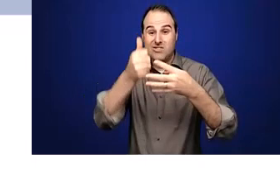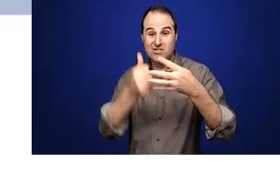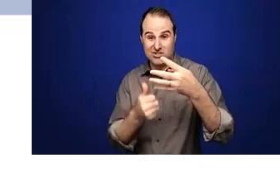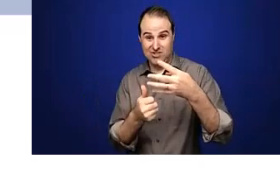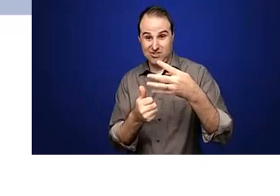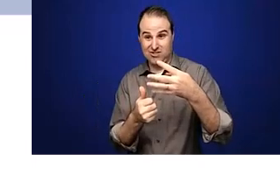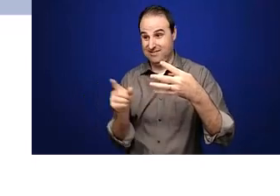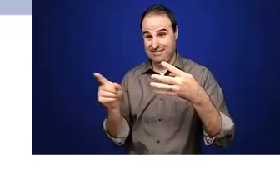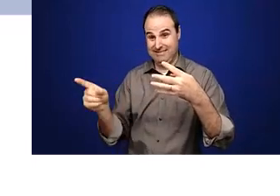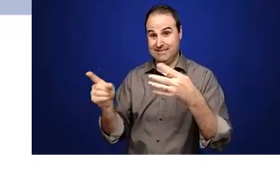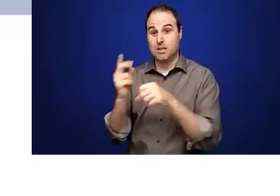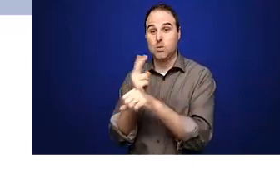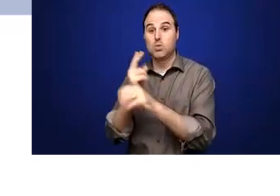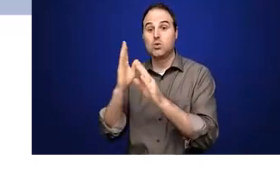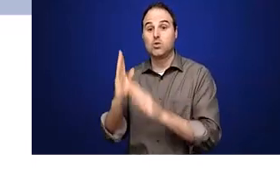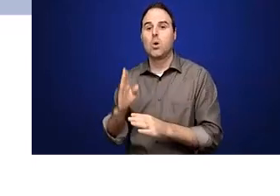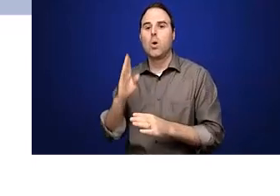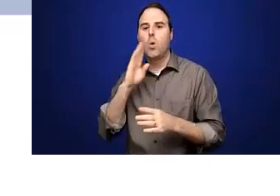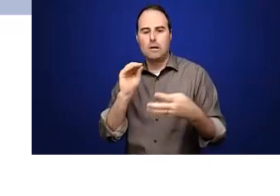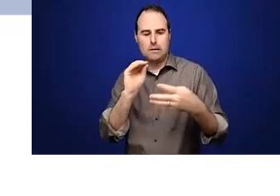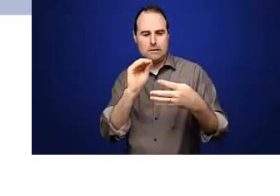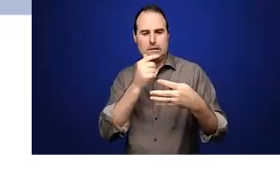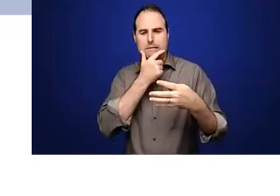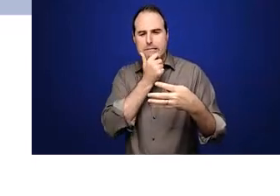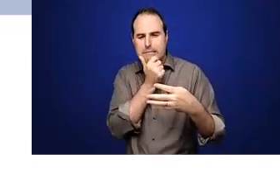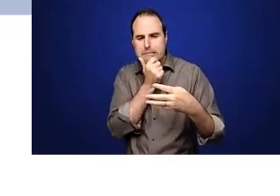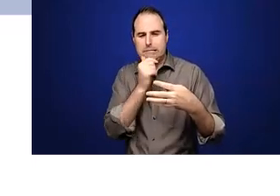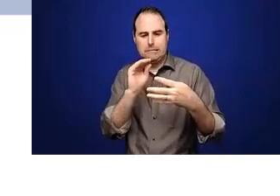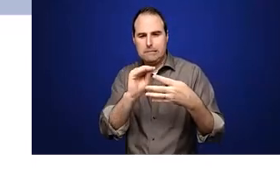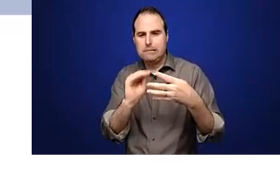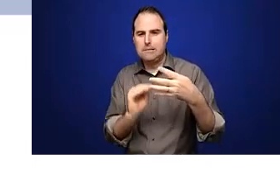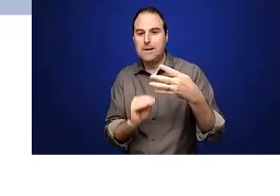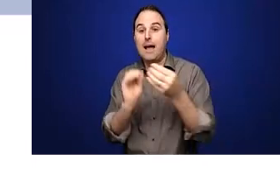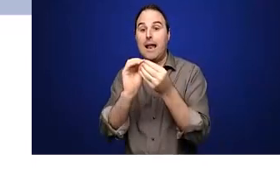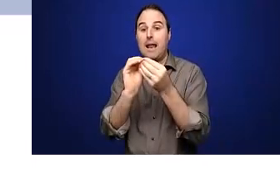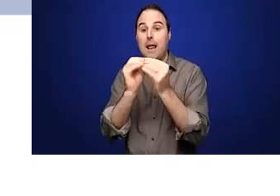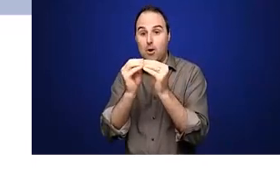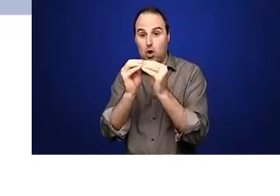the importance of the job demand within their overall work,